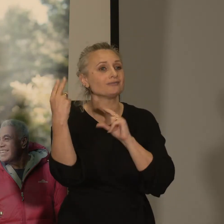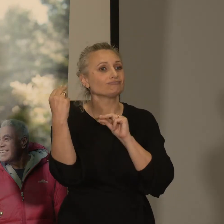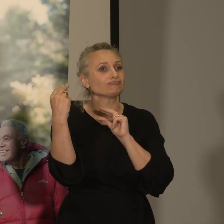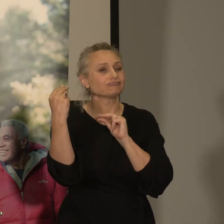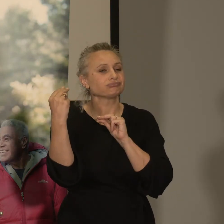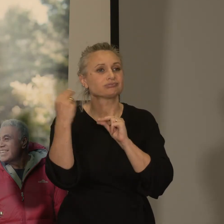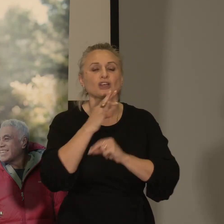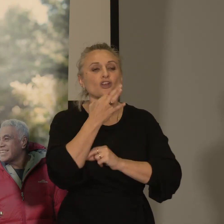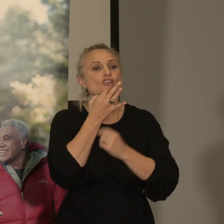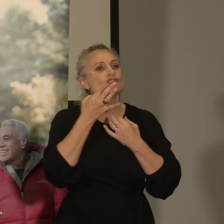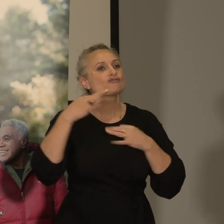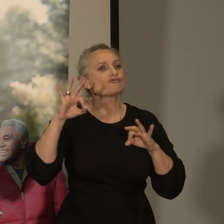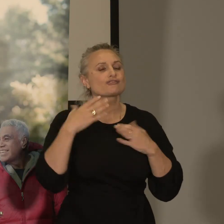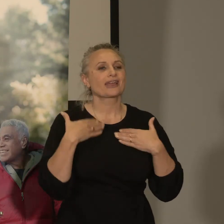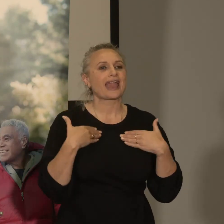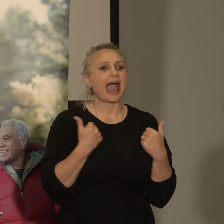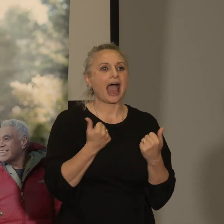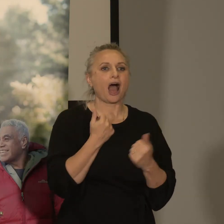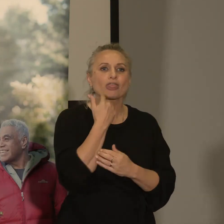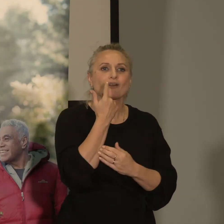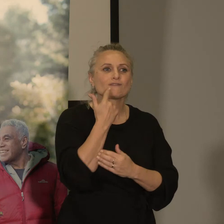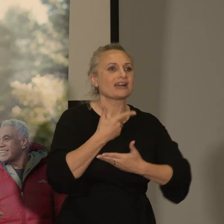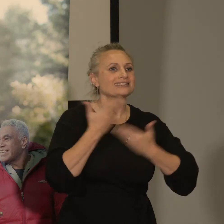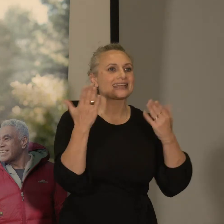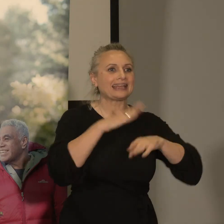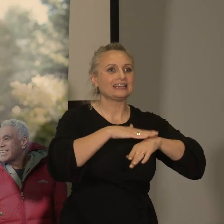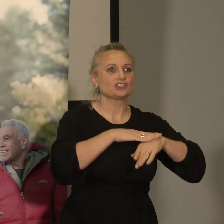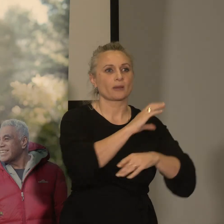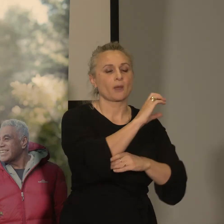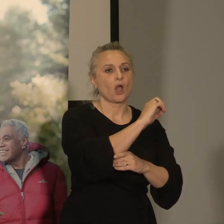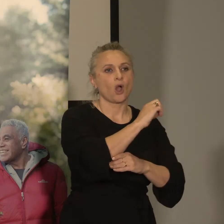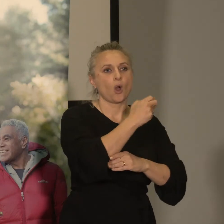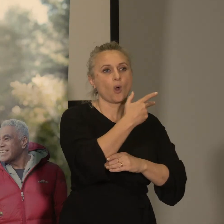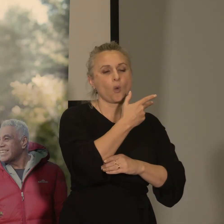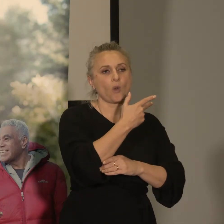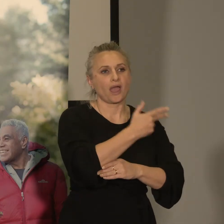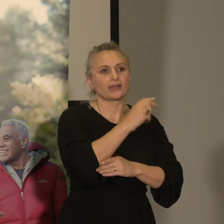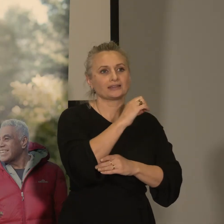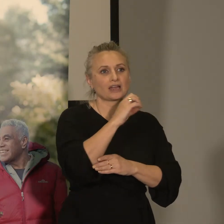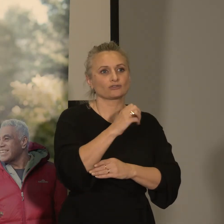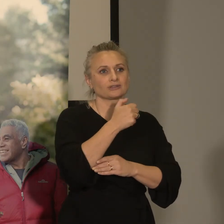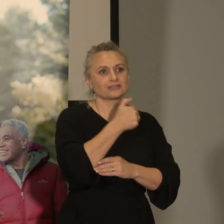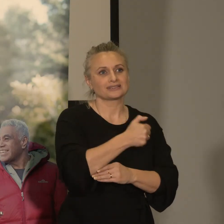free health advice at any time